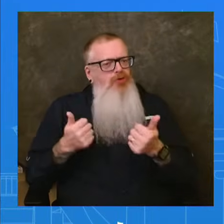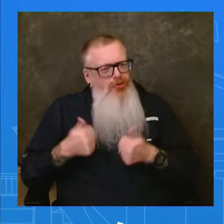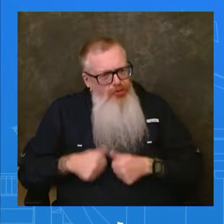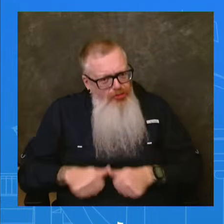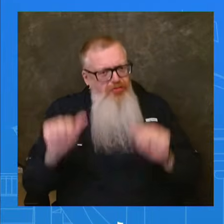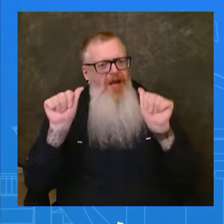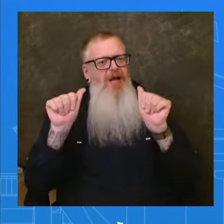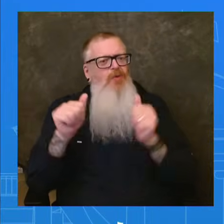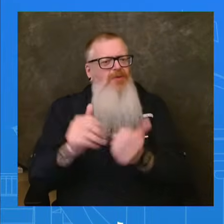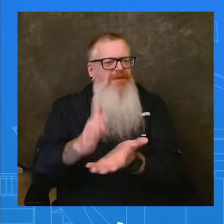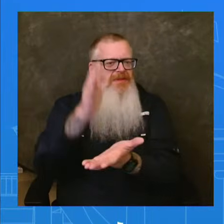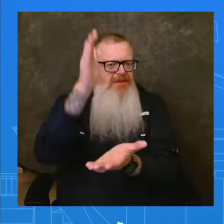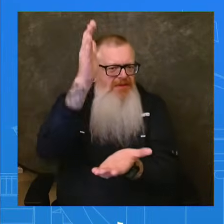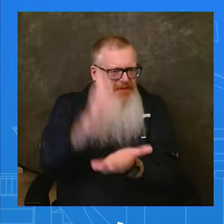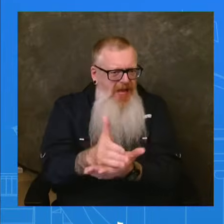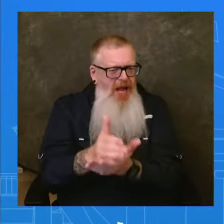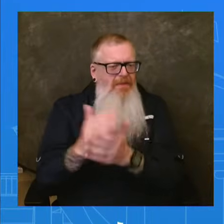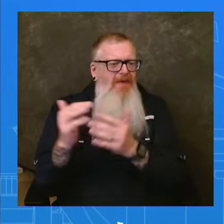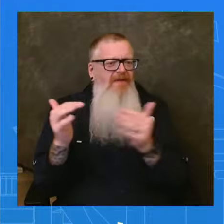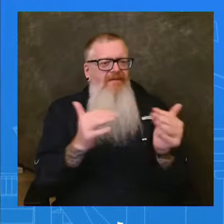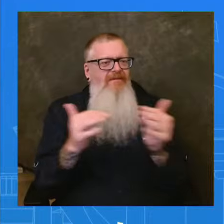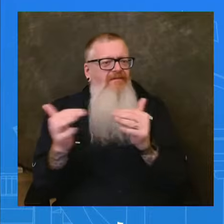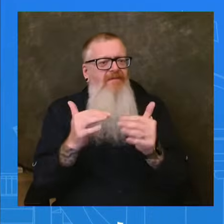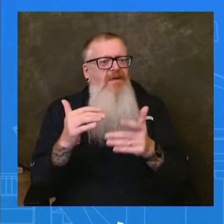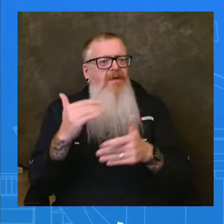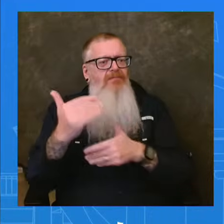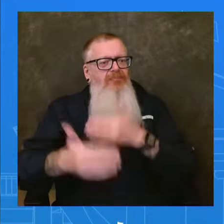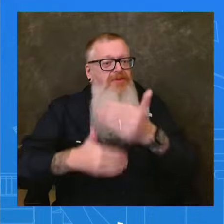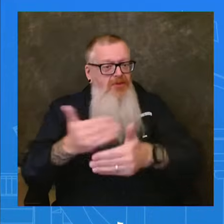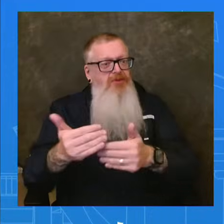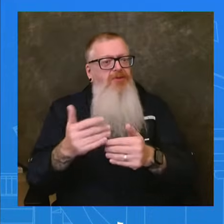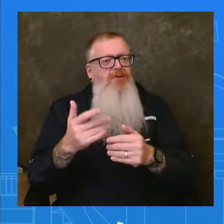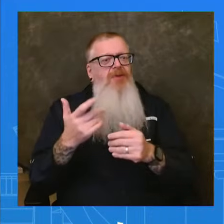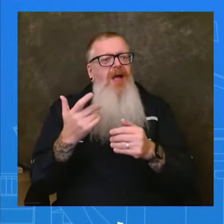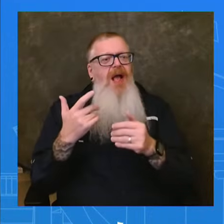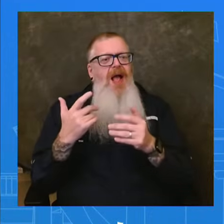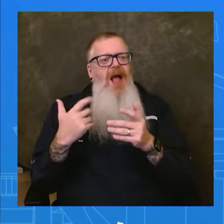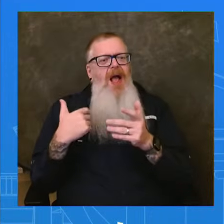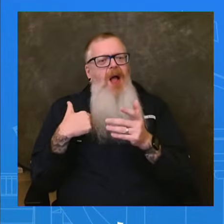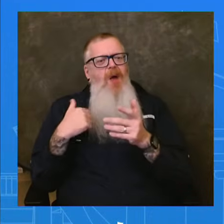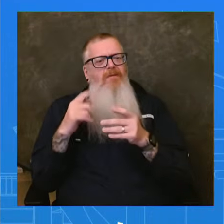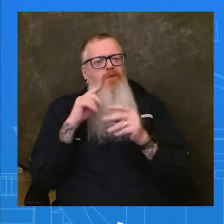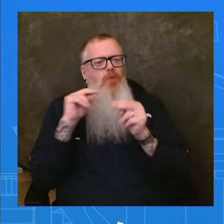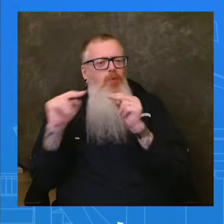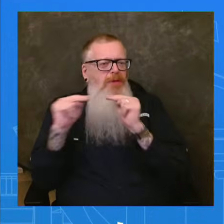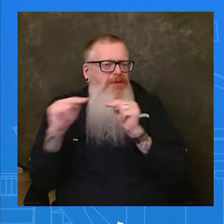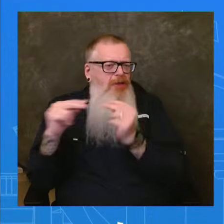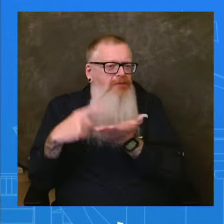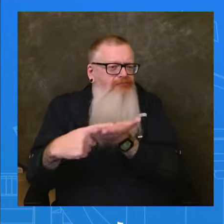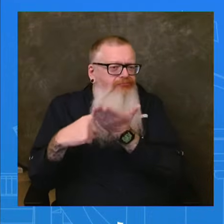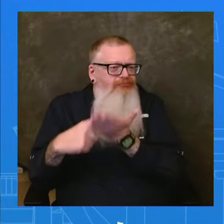to negotiate a diplomatic resolution that only ends the fighting -- that's what we're going to continue to do --